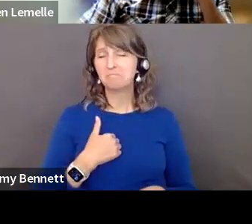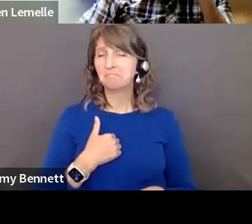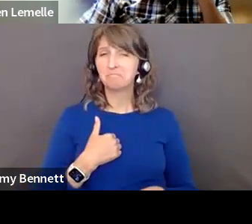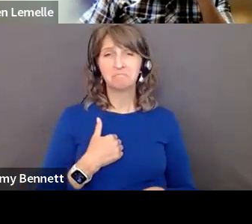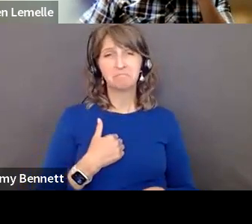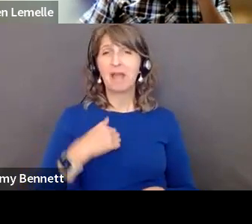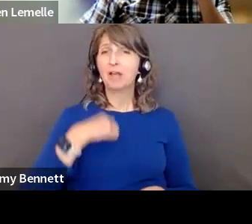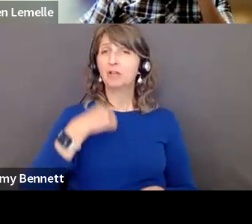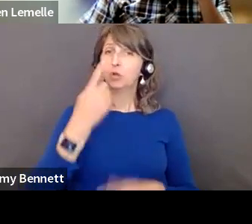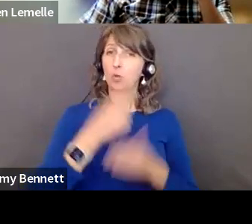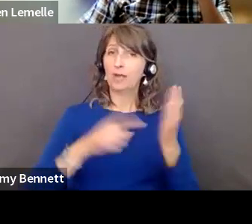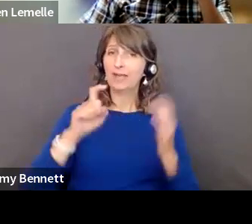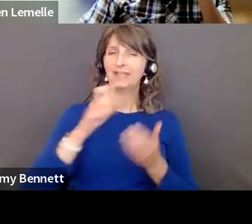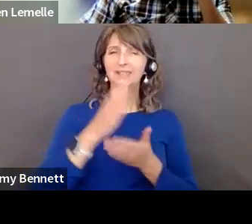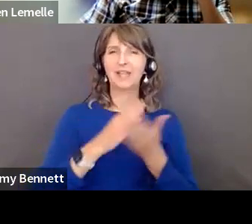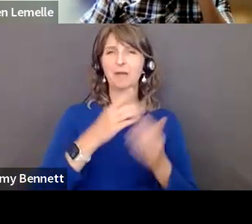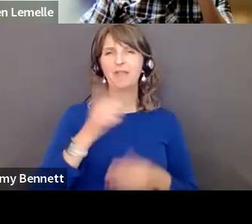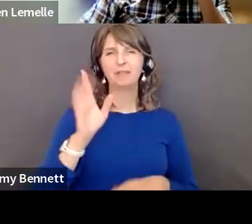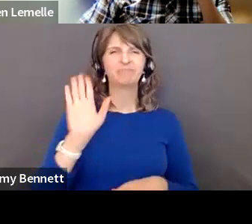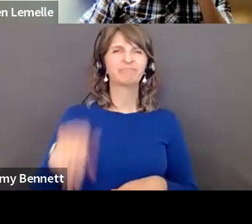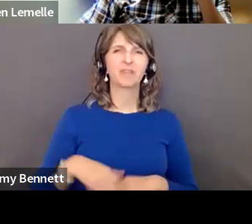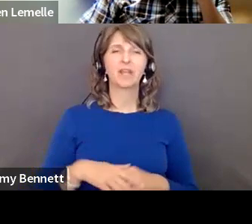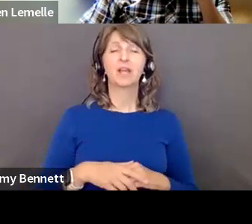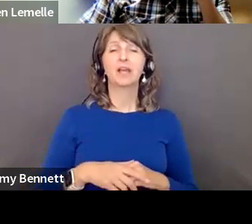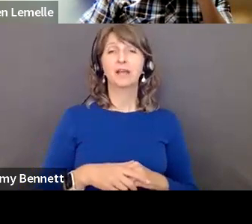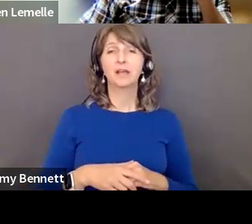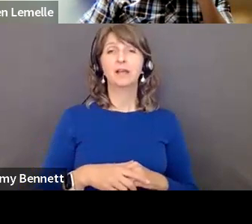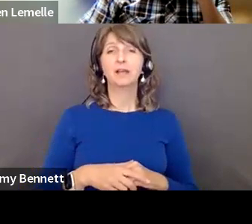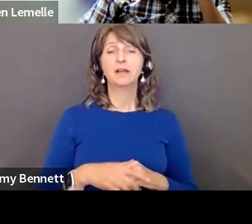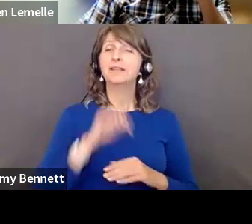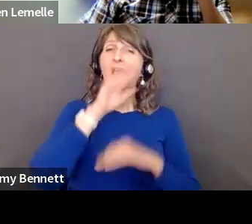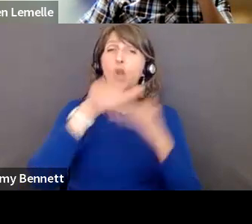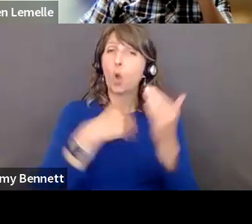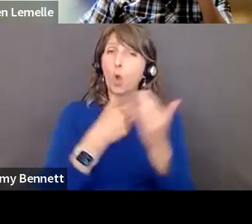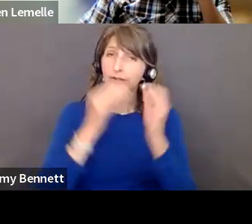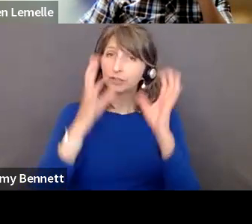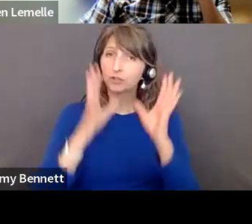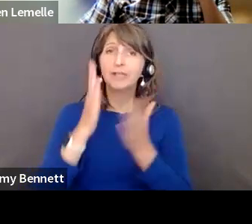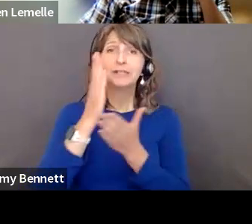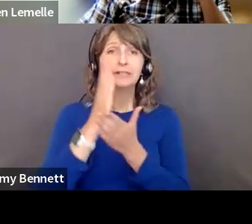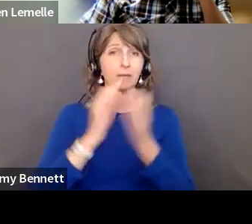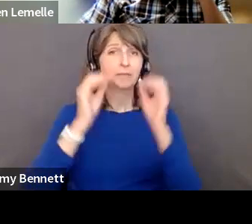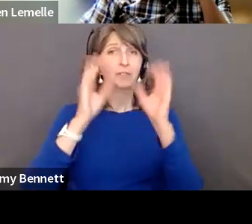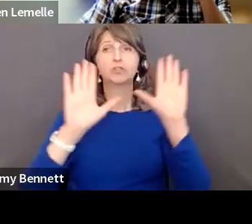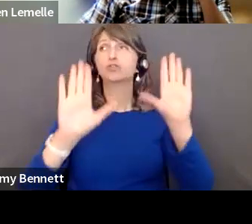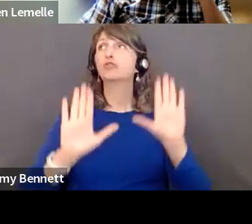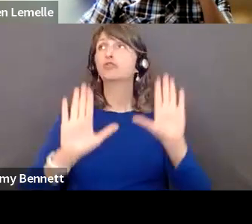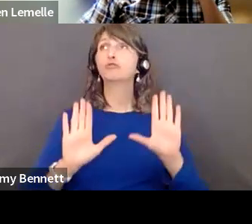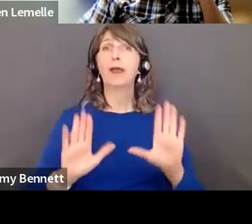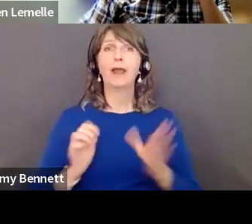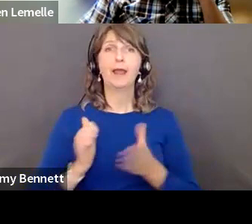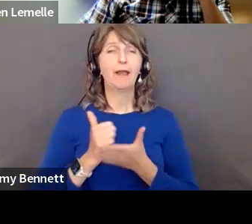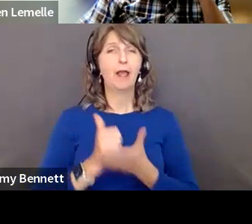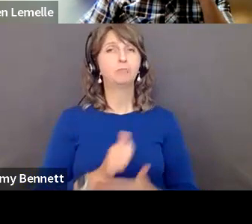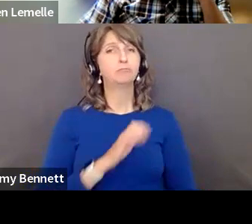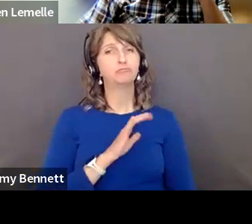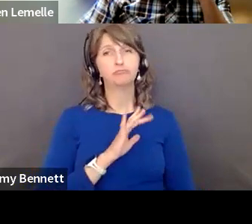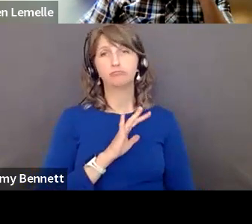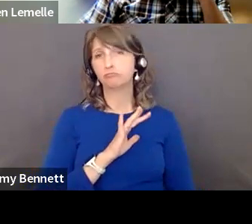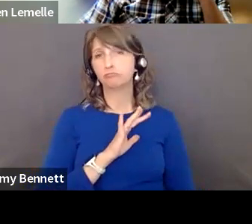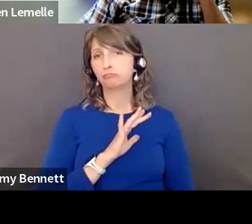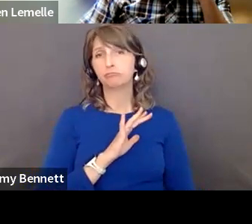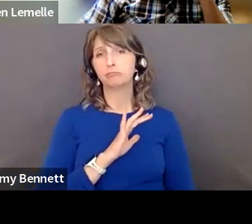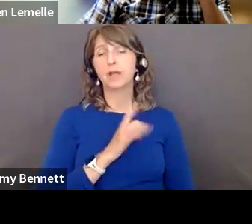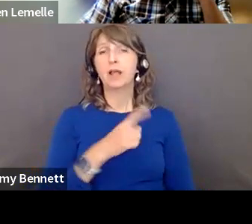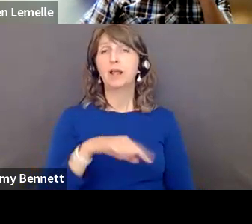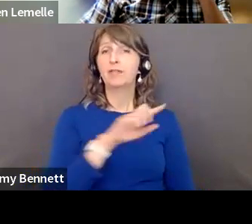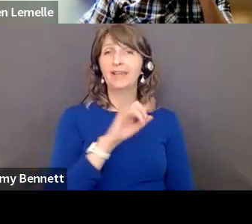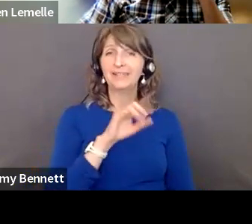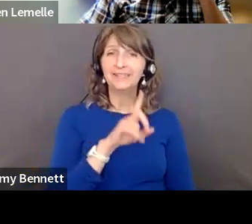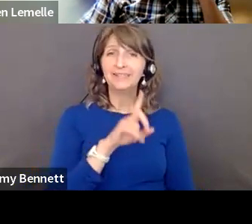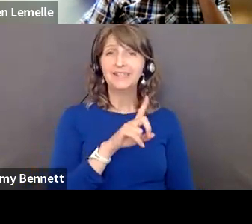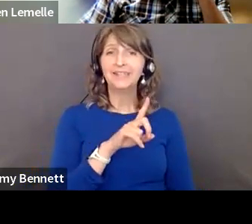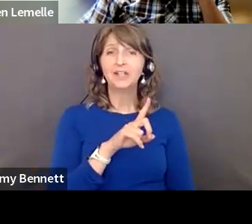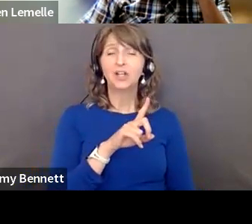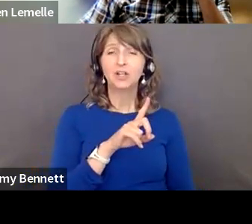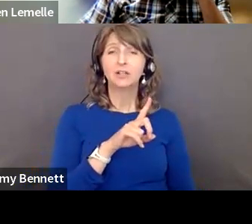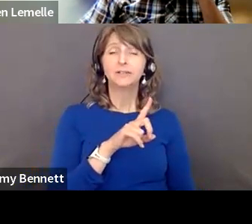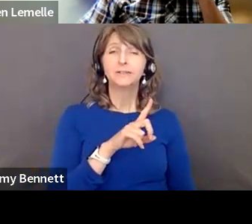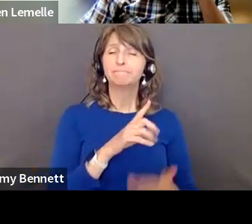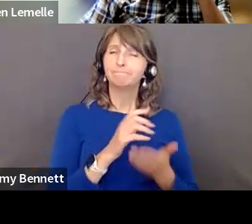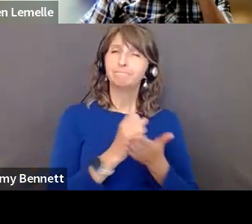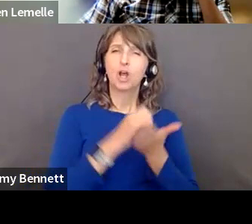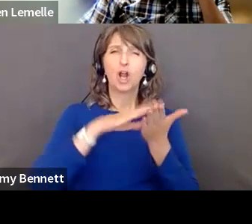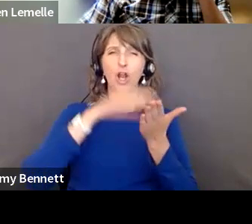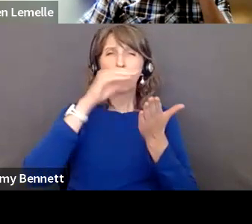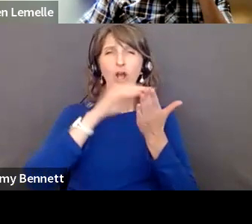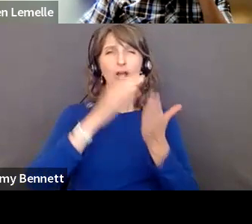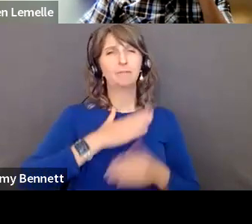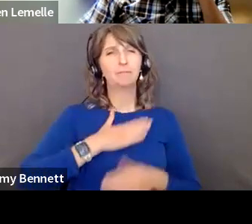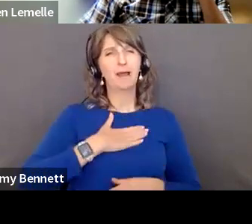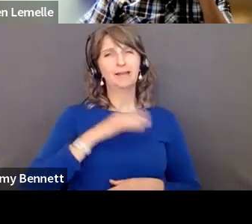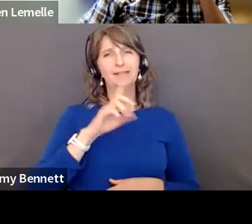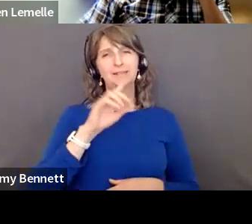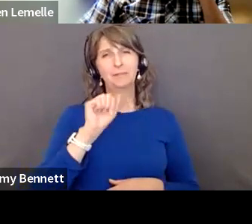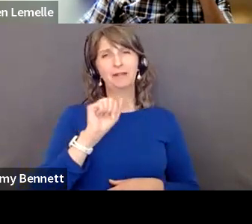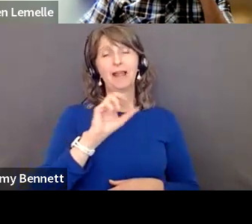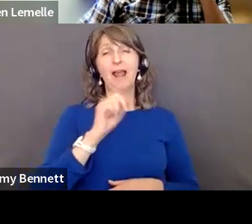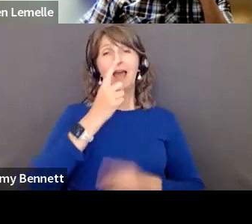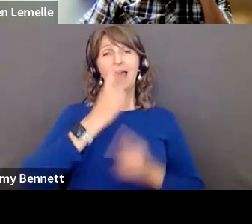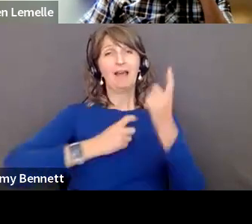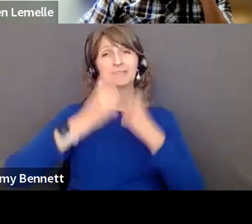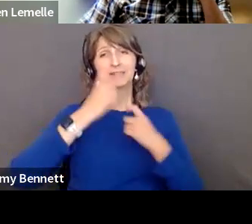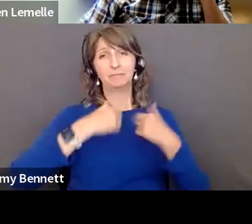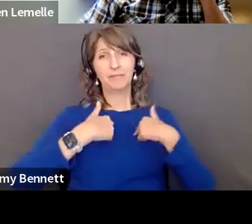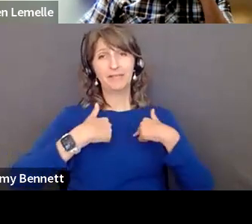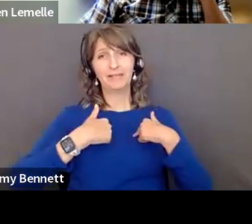Which wasn't all of my teachers. A lot of them were great and more. Went above and beyond and Really took the time to learn about my disabilities and ask me questions about my disabilities.